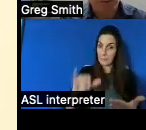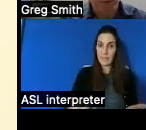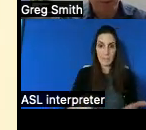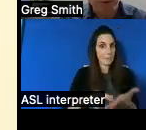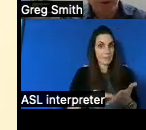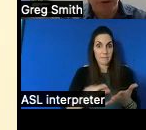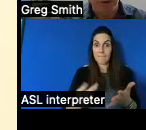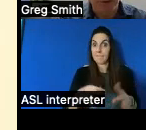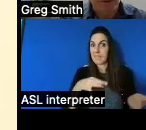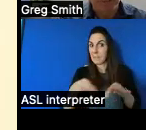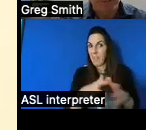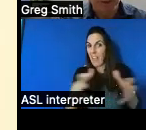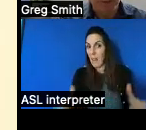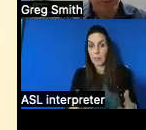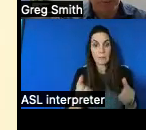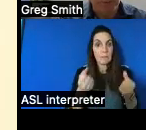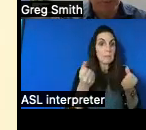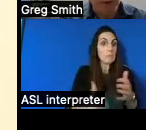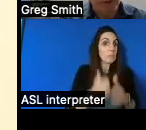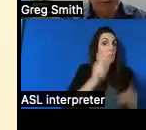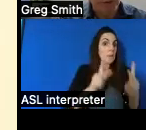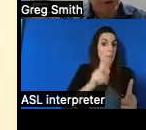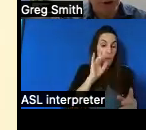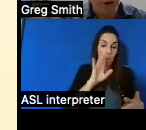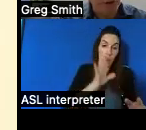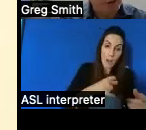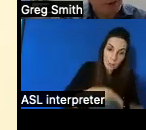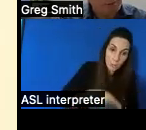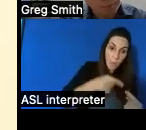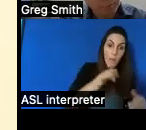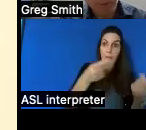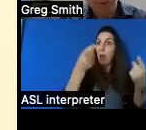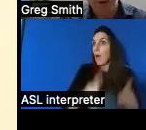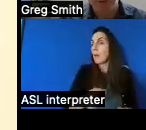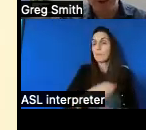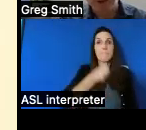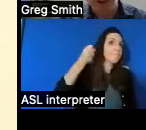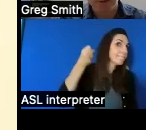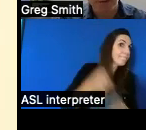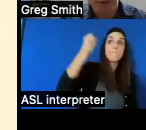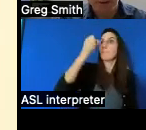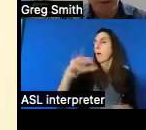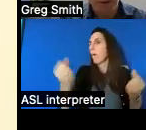really would struggle if they were faced with a charge maybe their car breaks down or or a